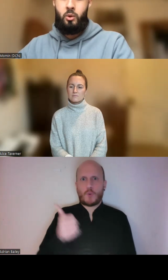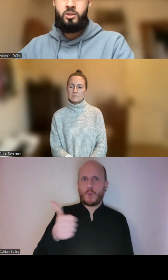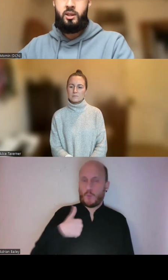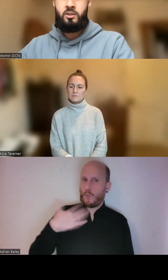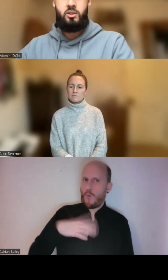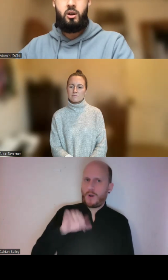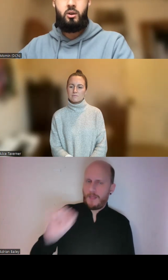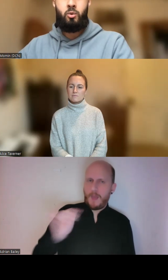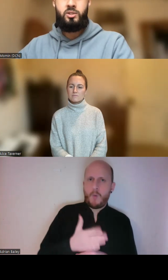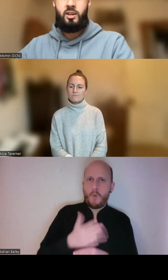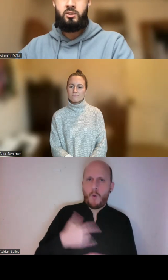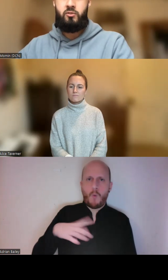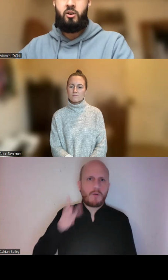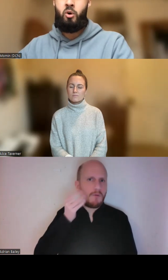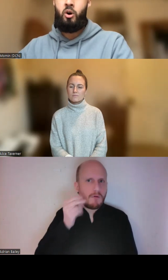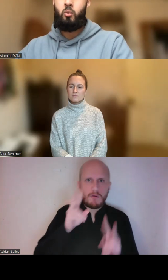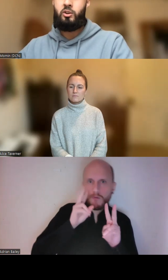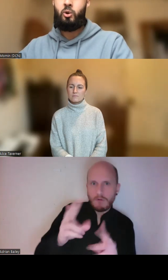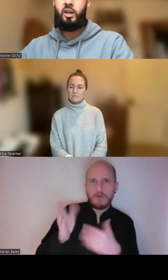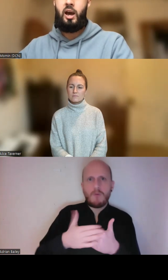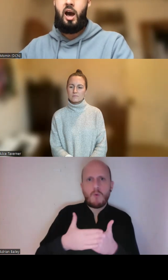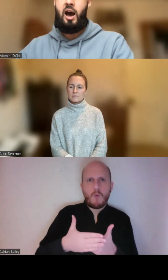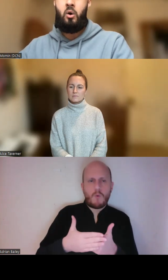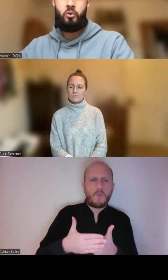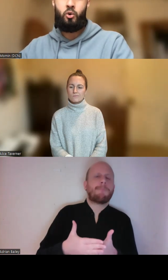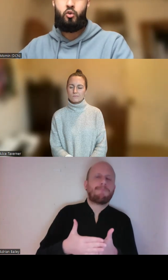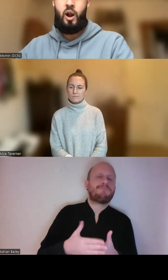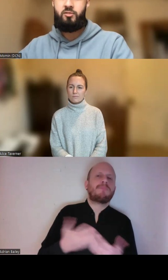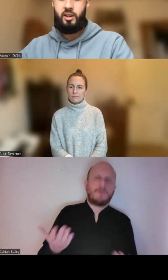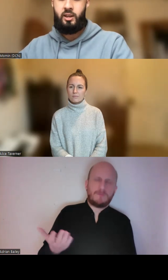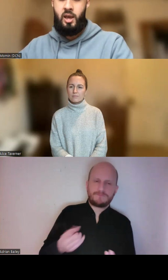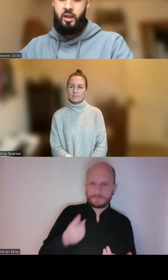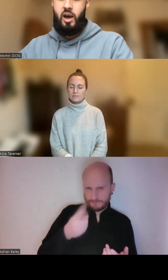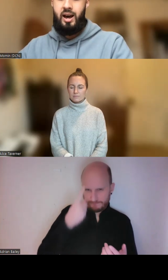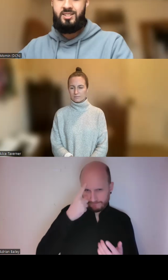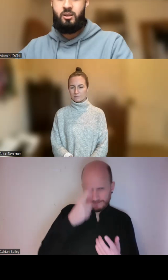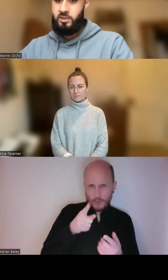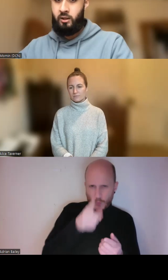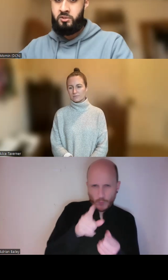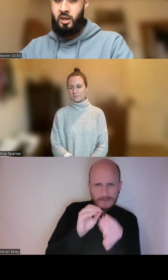Those things are very important when you're looking at how you're crafting the ads themselves